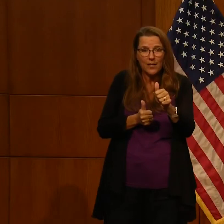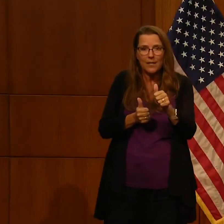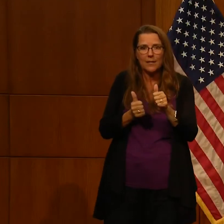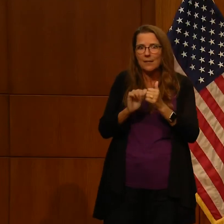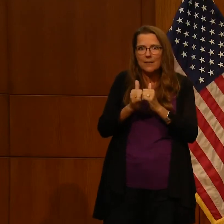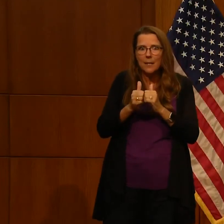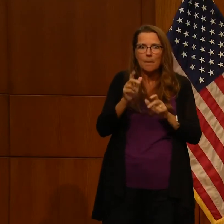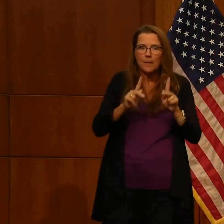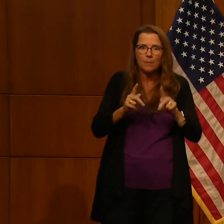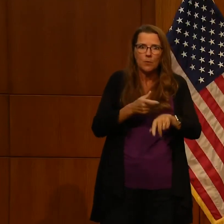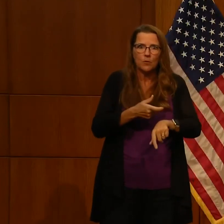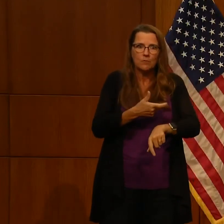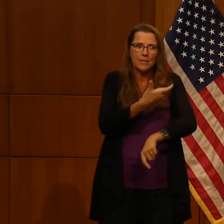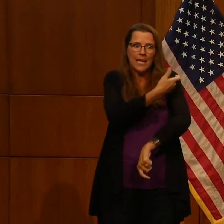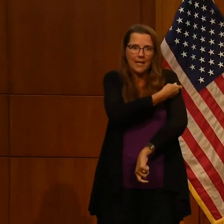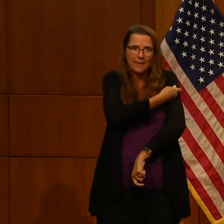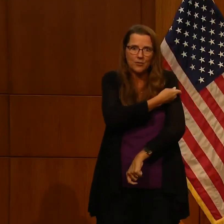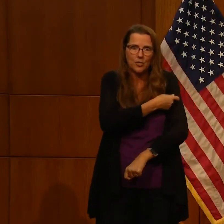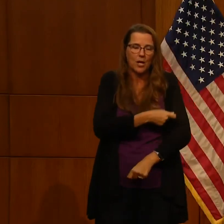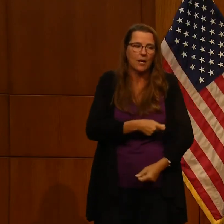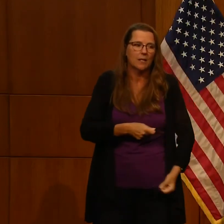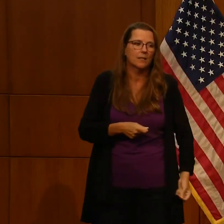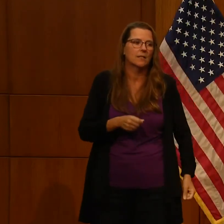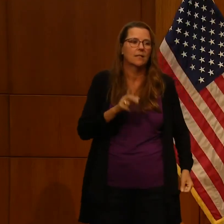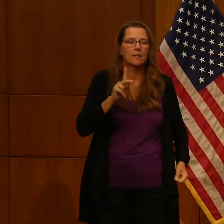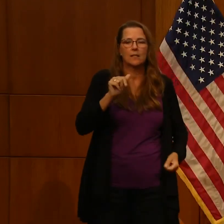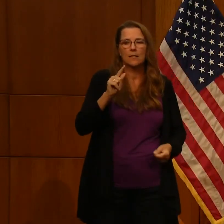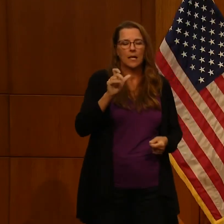AGAIN, IT'S AVOIDABLE, AND IT'S AVOIDABLE BY PEOPLE GOING AND